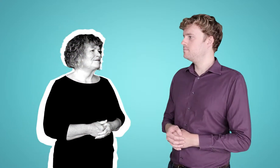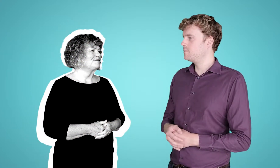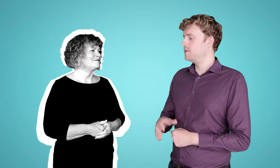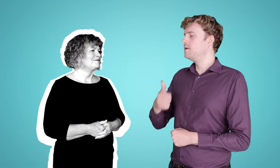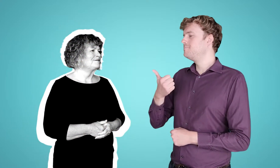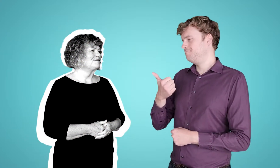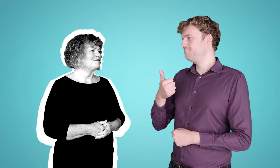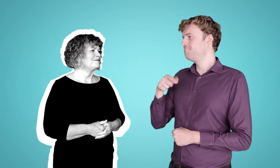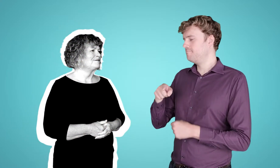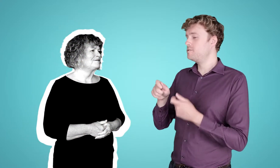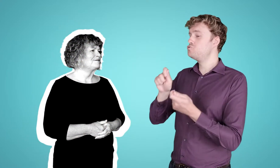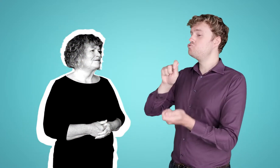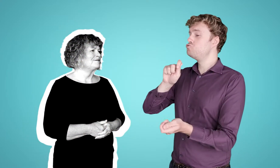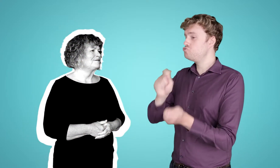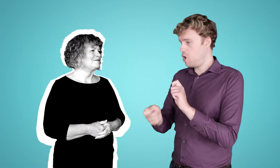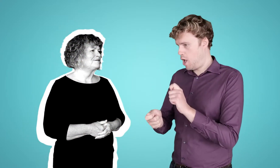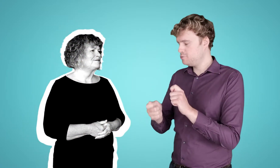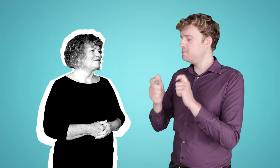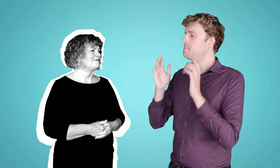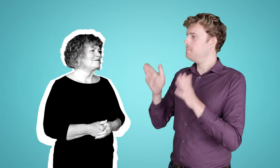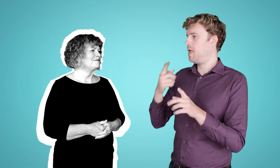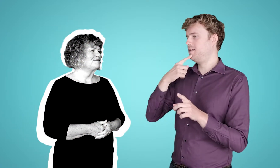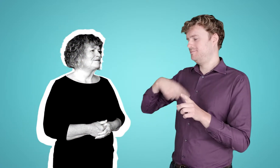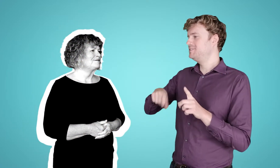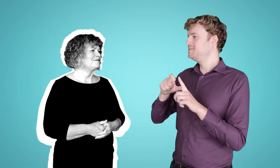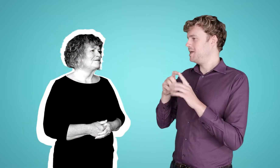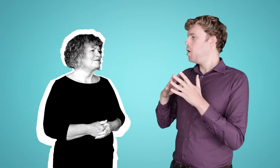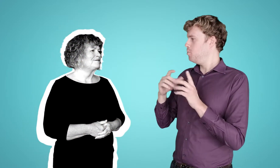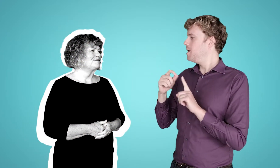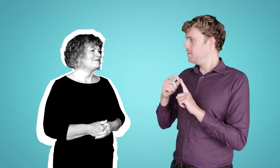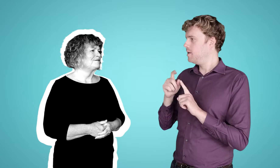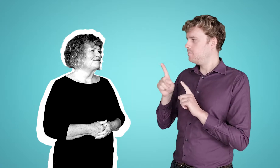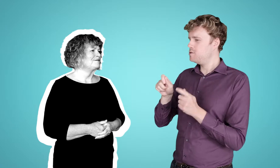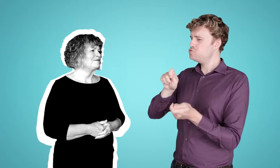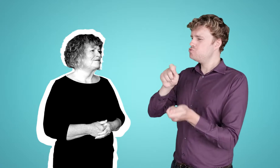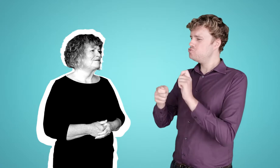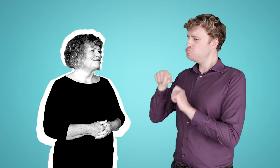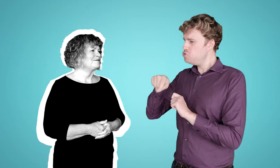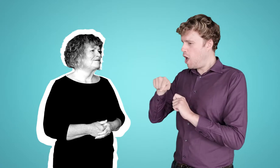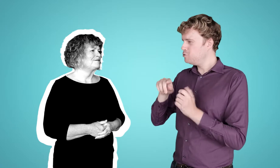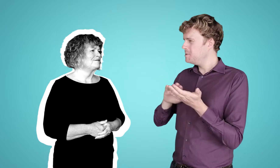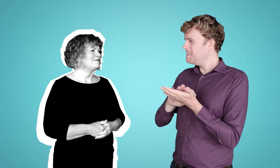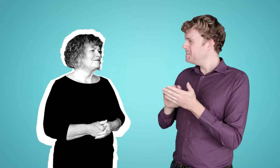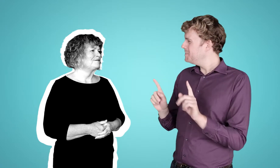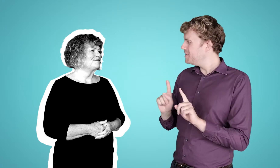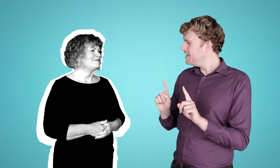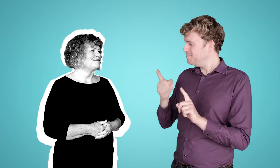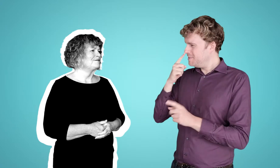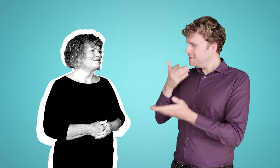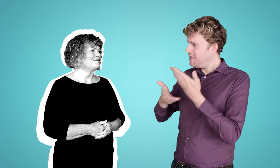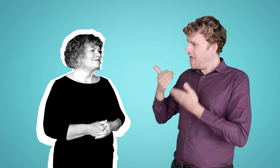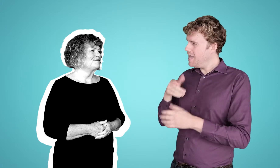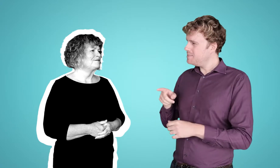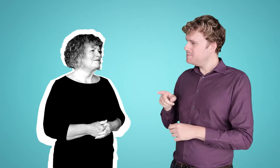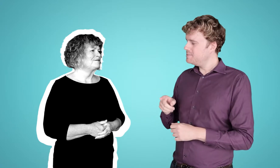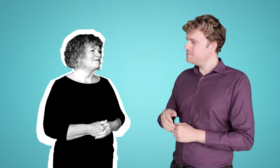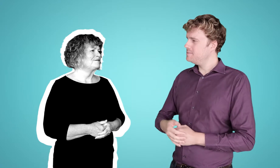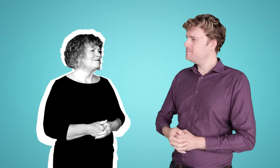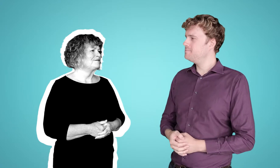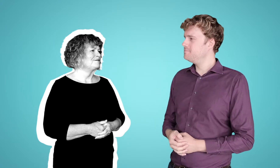Can you tell me what sort of changes a person needs to tell DWP about?